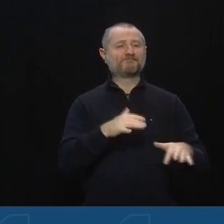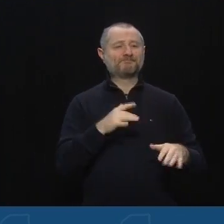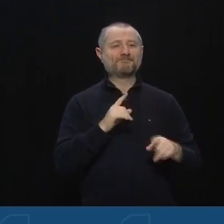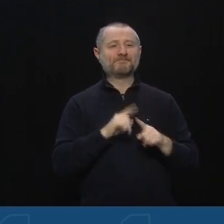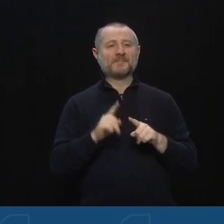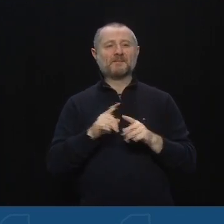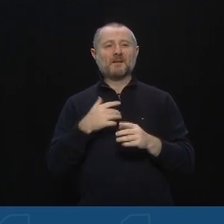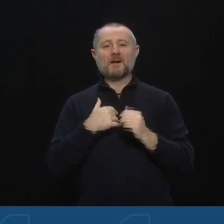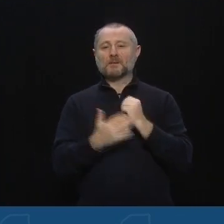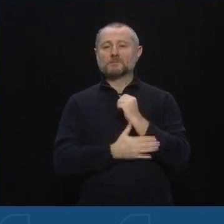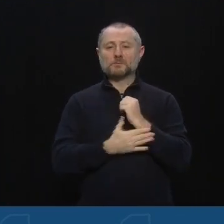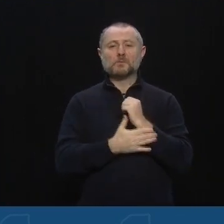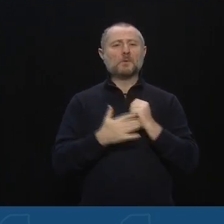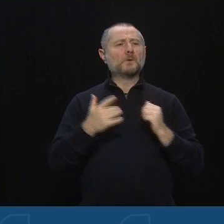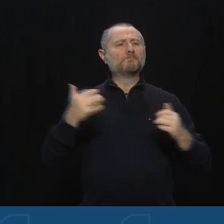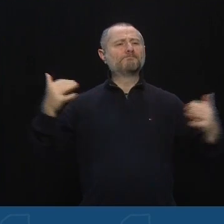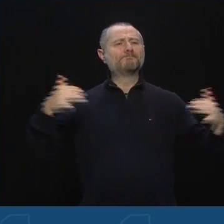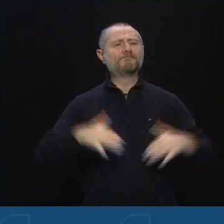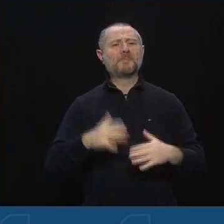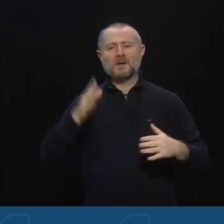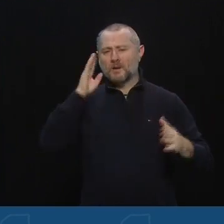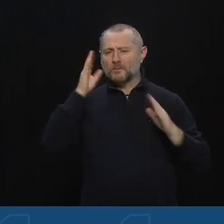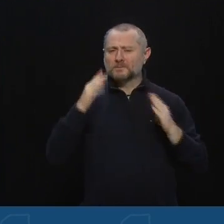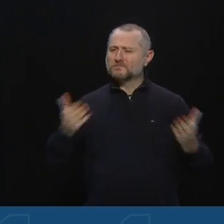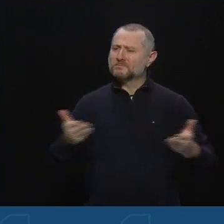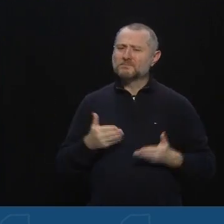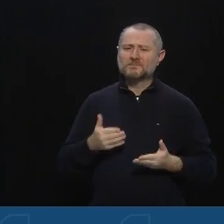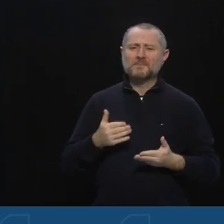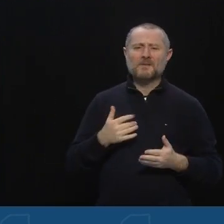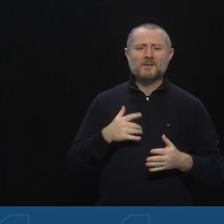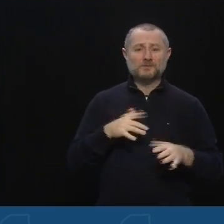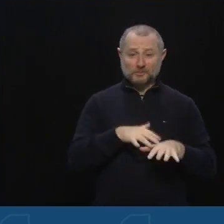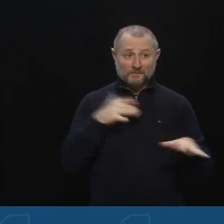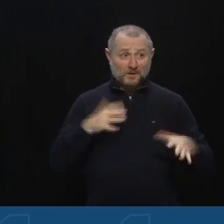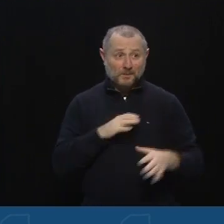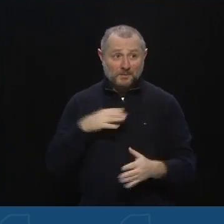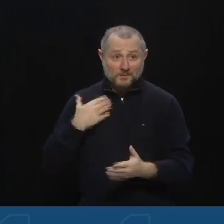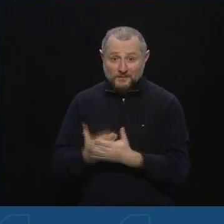BY THIS PANDEMIC. THEY COULD HAVE GONE ANYWHERE IN THE COUNTRY. WELCOME, CONGRESSMAN.